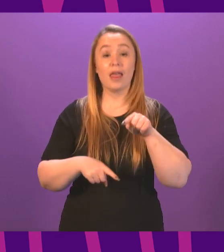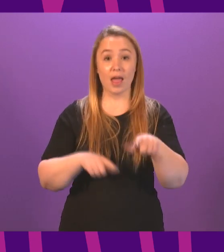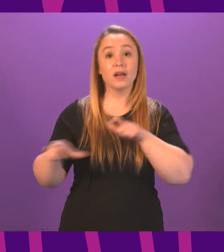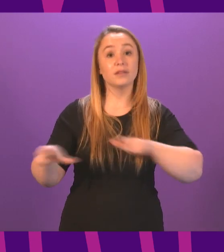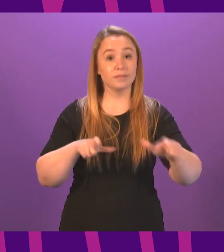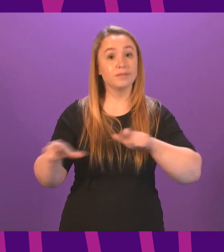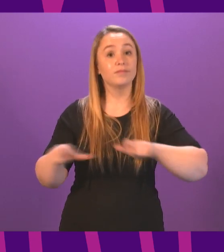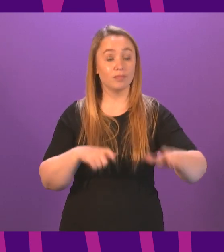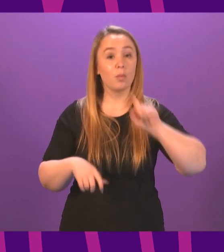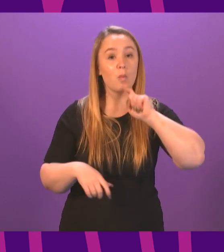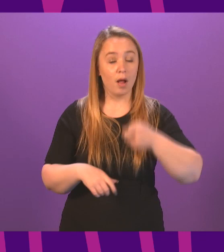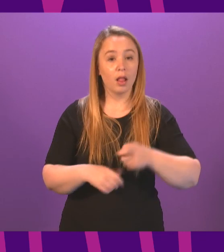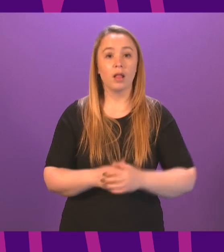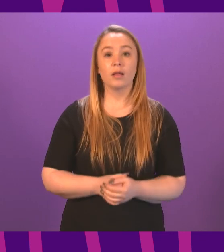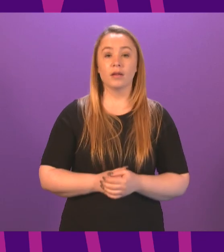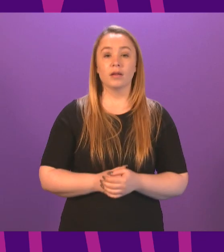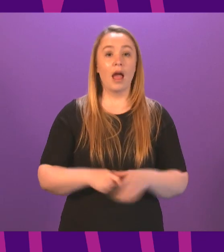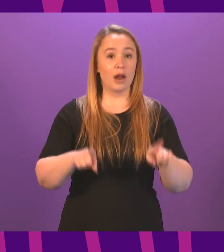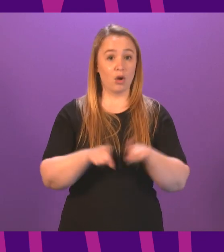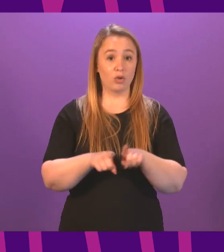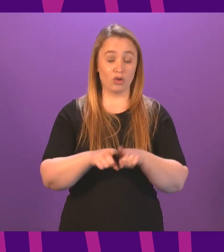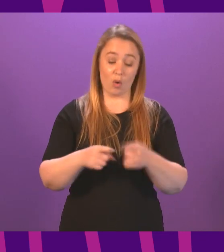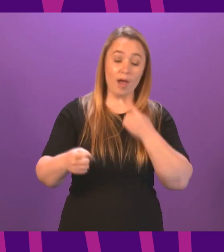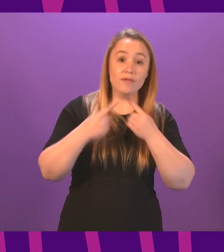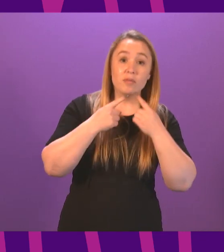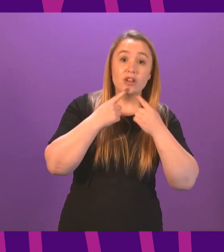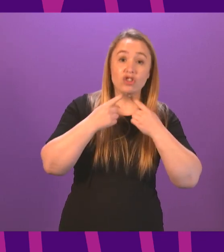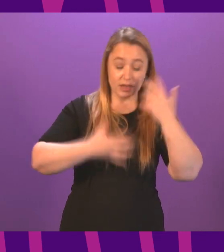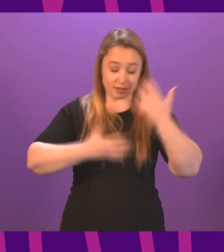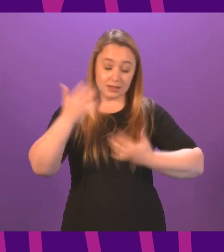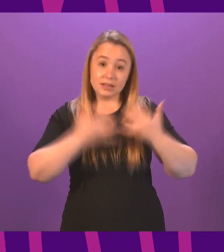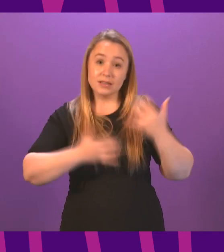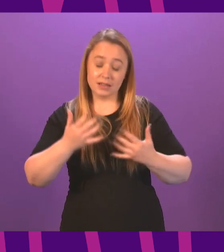take the latest data into account, looking at where the greatest burden falls and trying